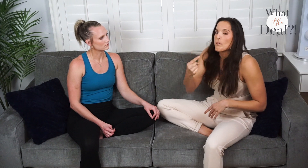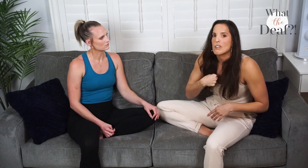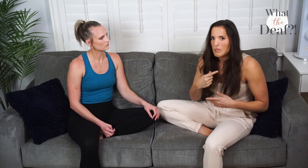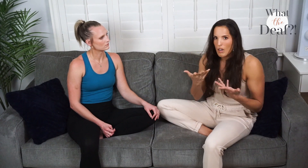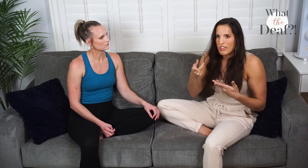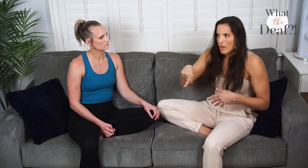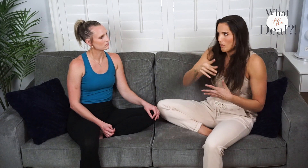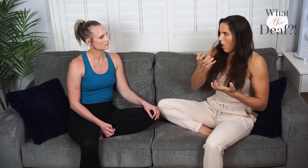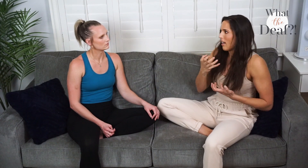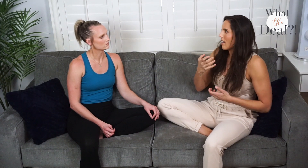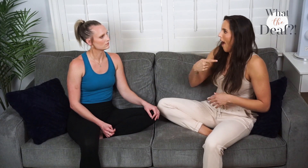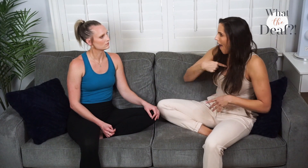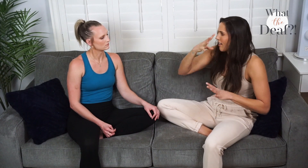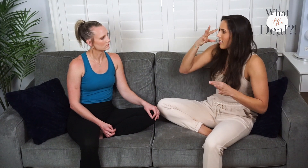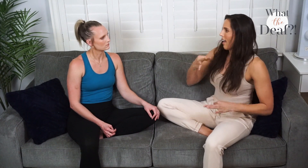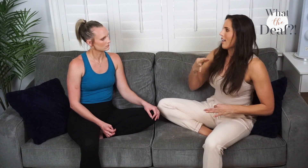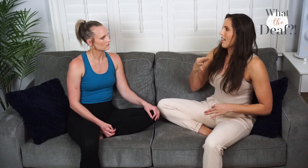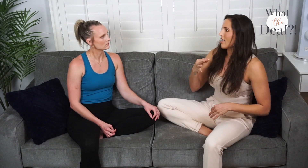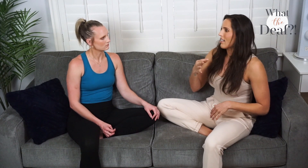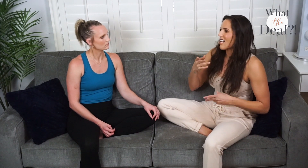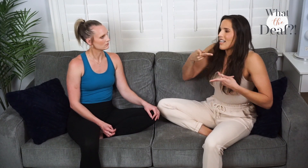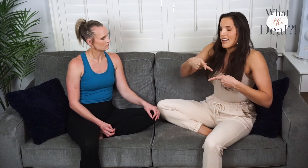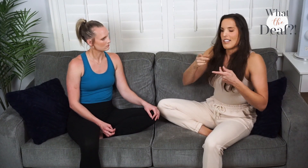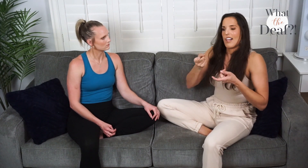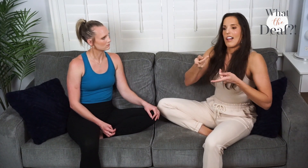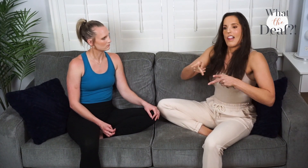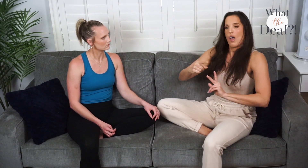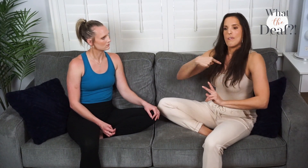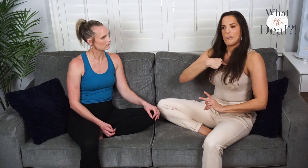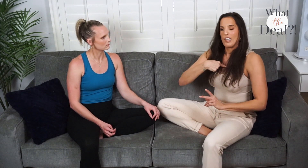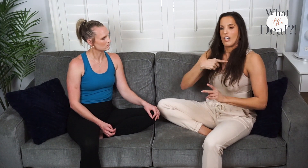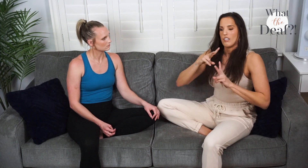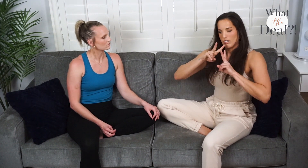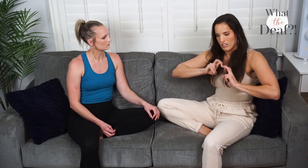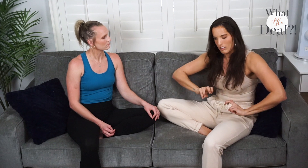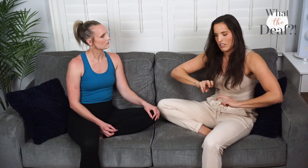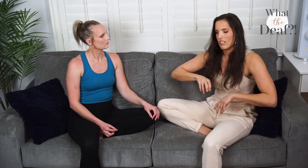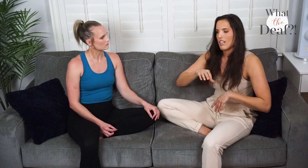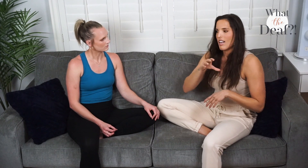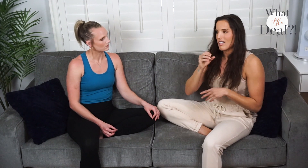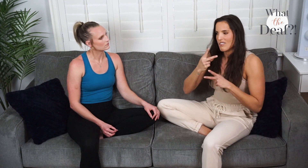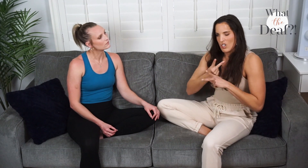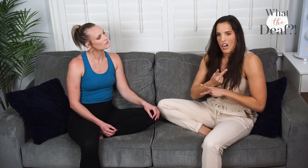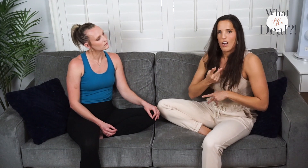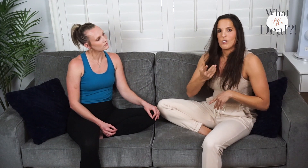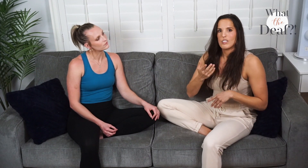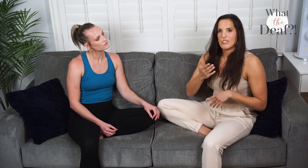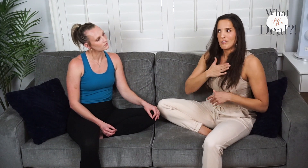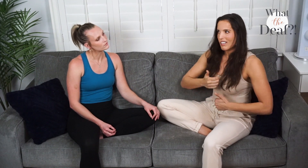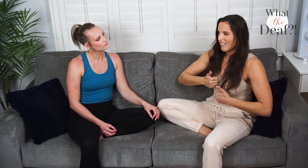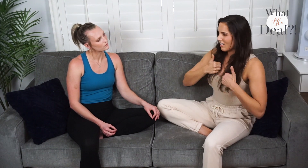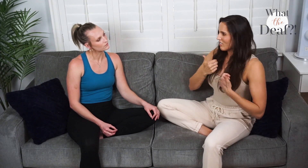what they want from me, I decided. And they allowed me to assess myself and figure out my life